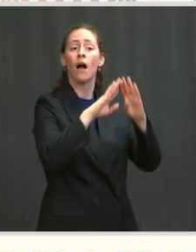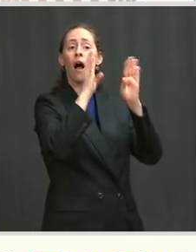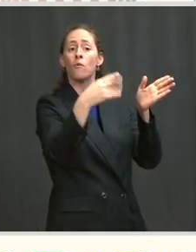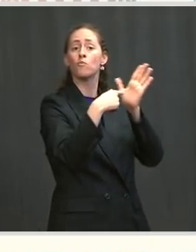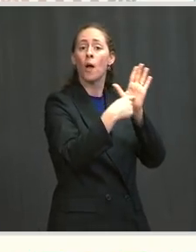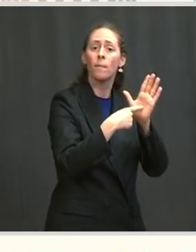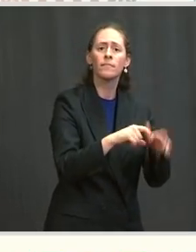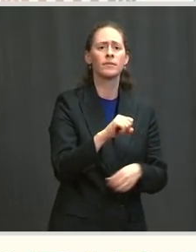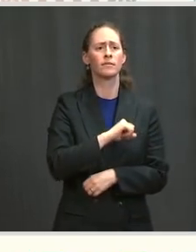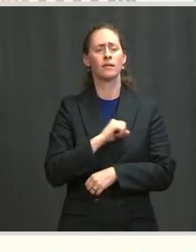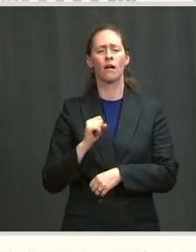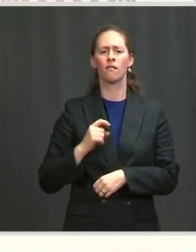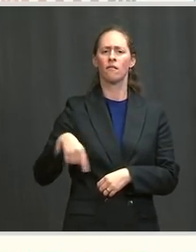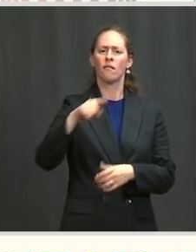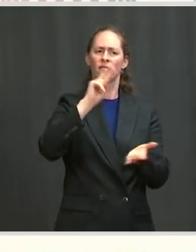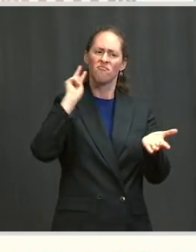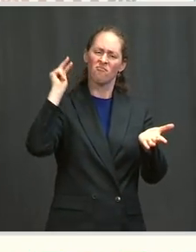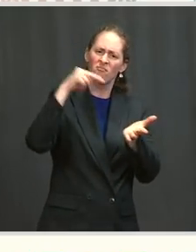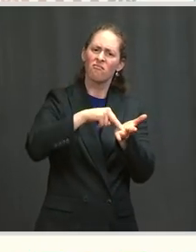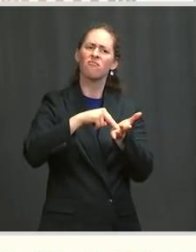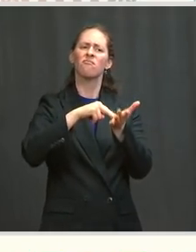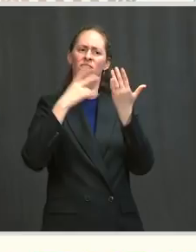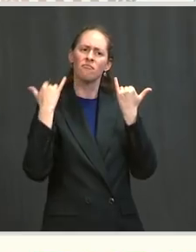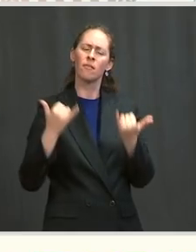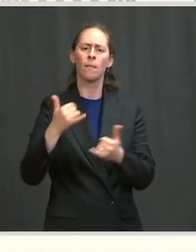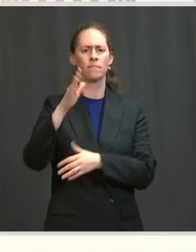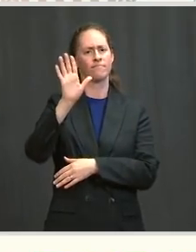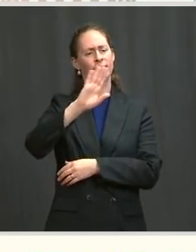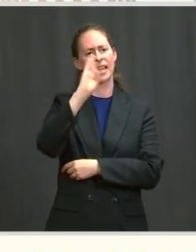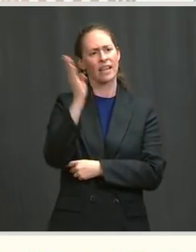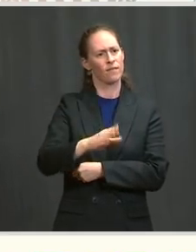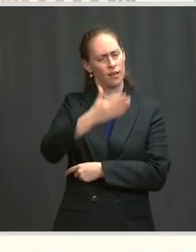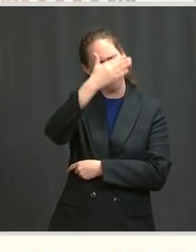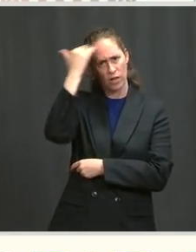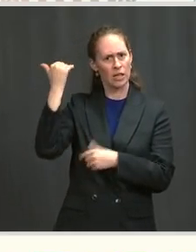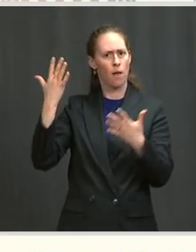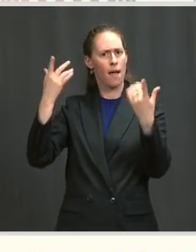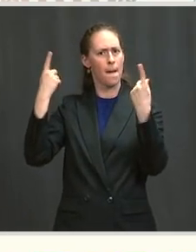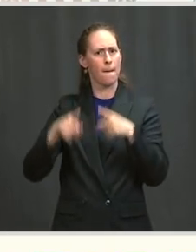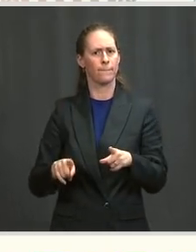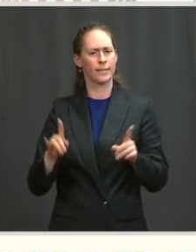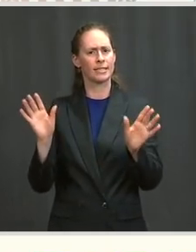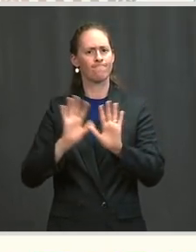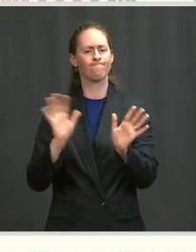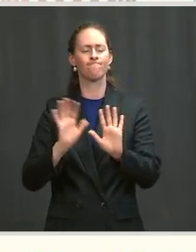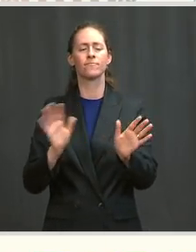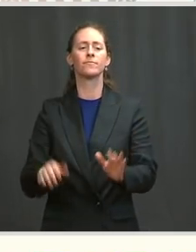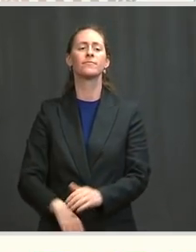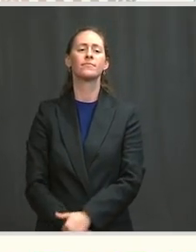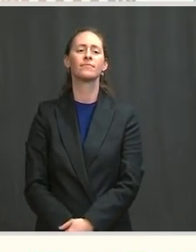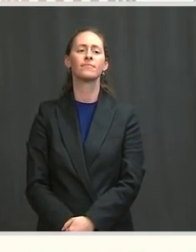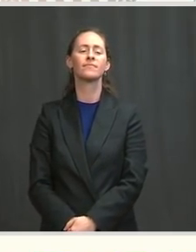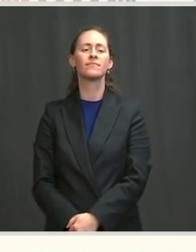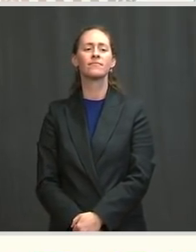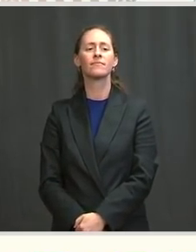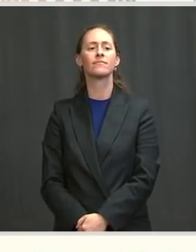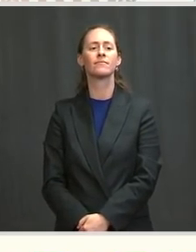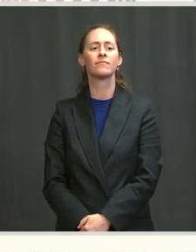and making sure that will never be forgotten. Never be forgotten. The site of the deadliest attack affecting the LBT- --